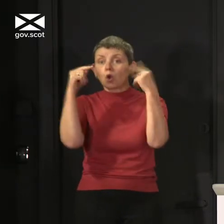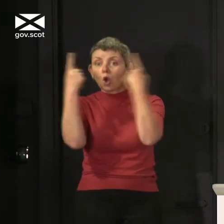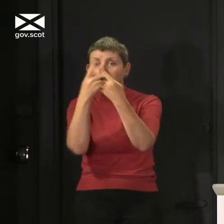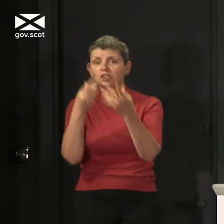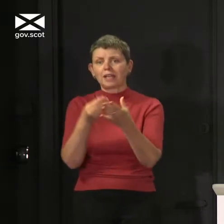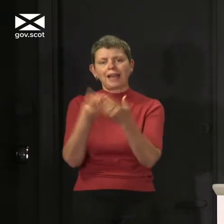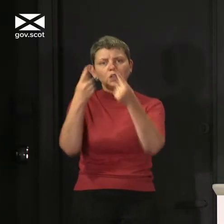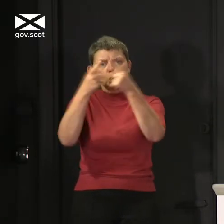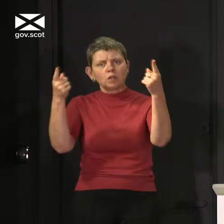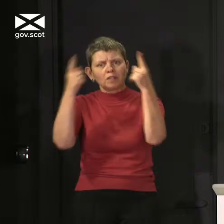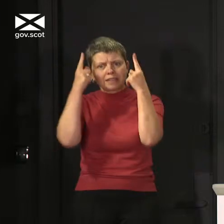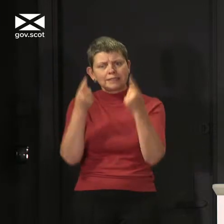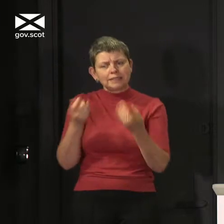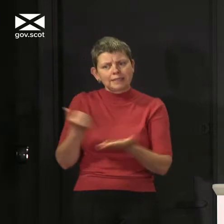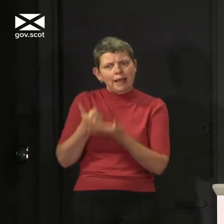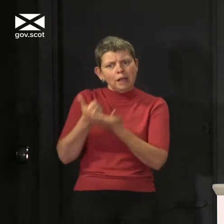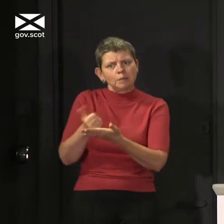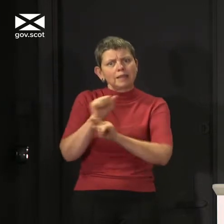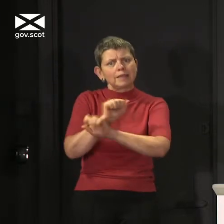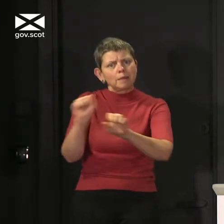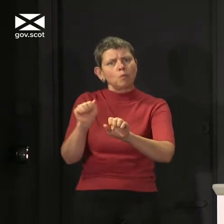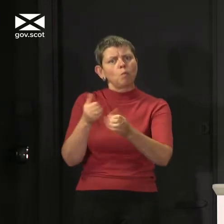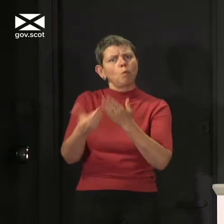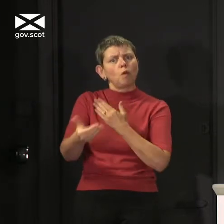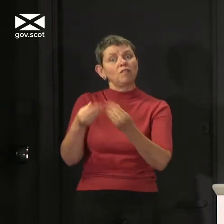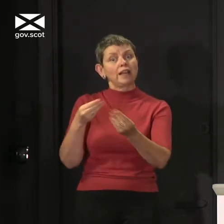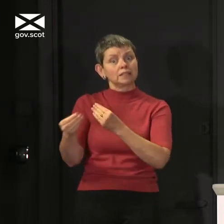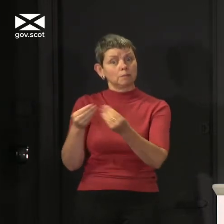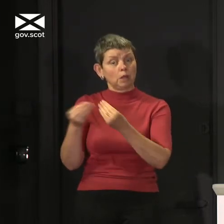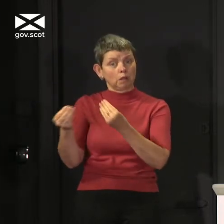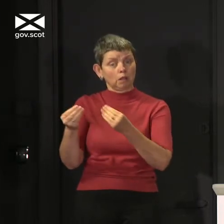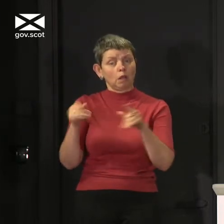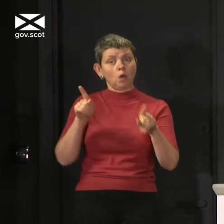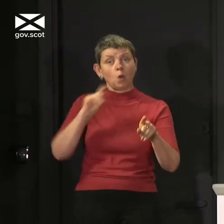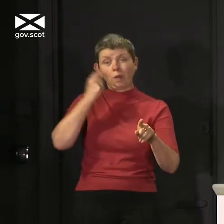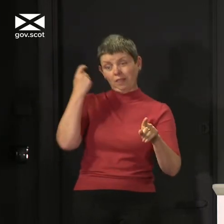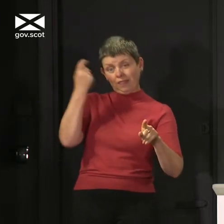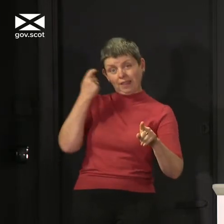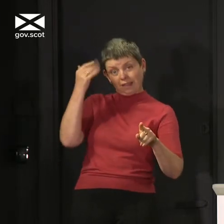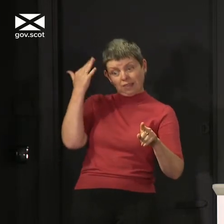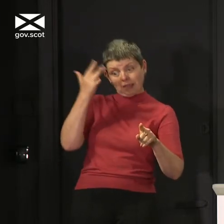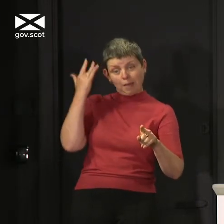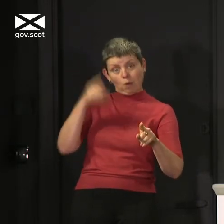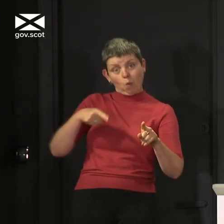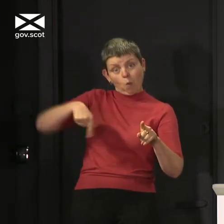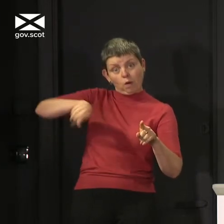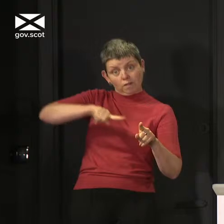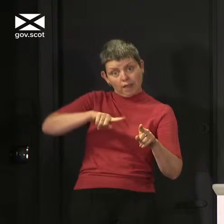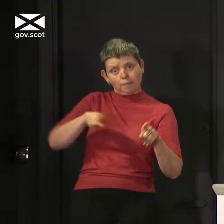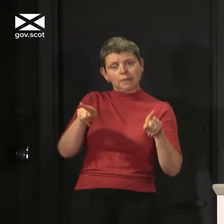We will consider these carefully alongside last week's report from the advisory group on economic recovery.